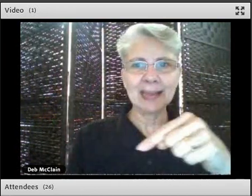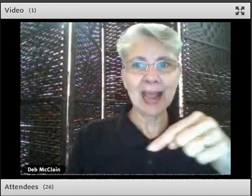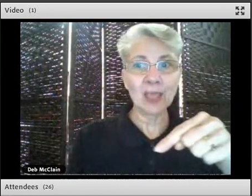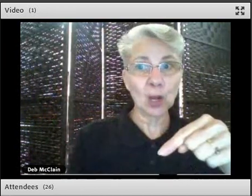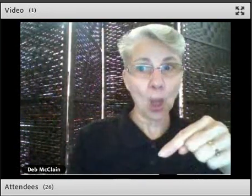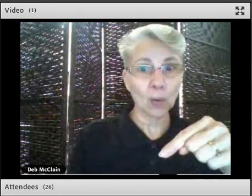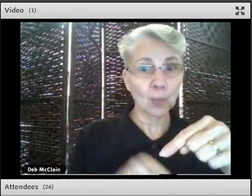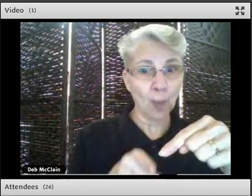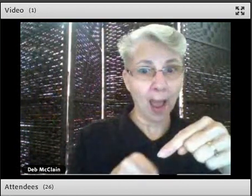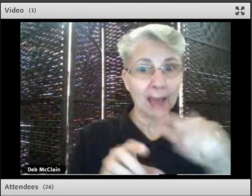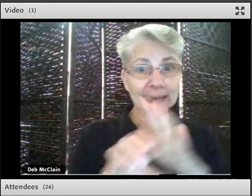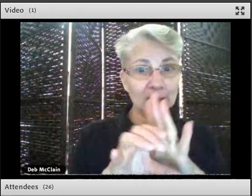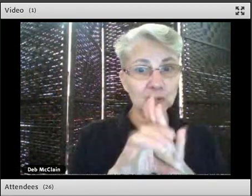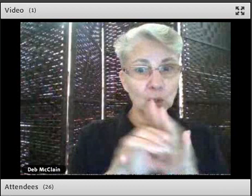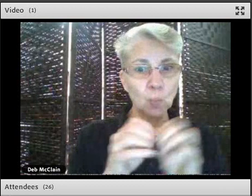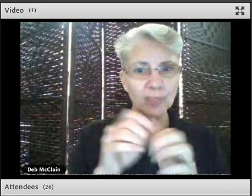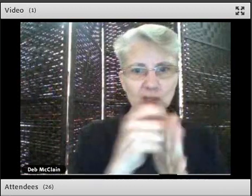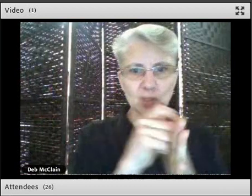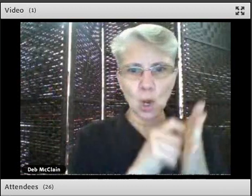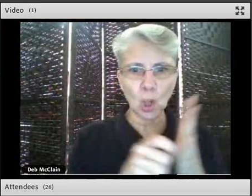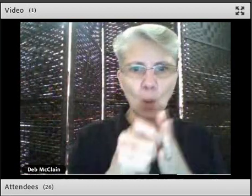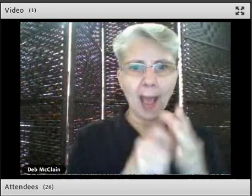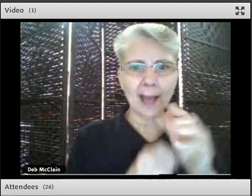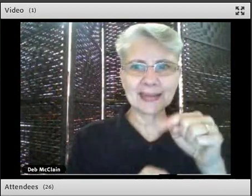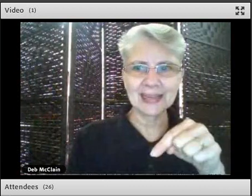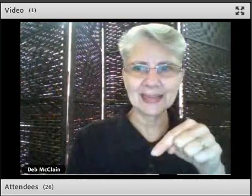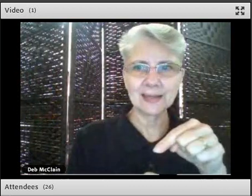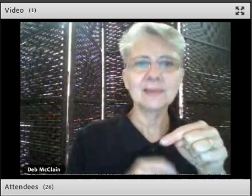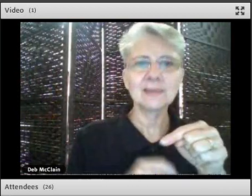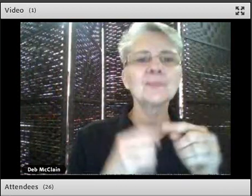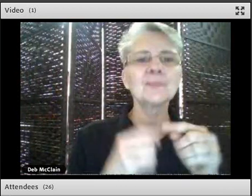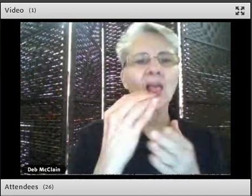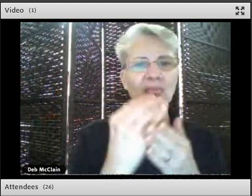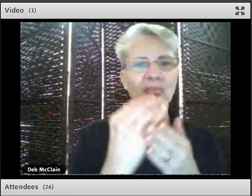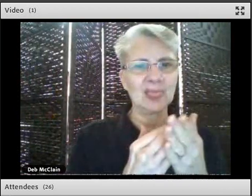And we can see it is an imprint of Random House Audio Publishing Group.